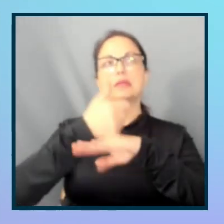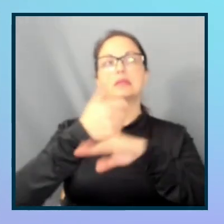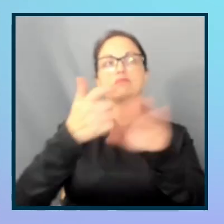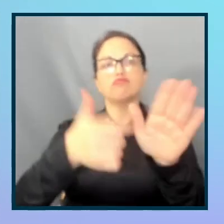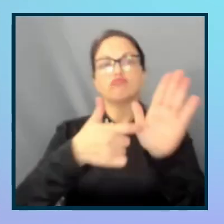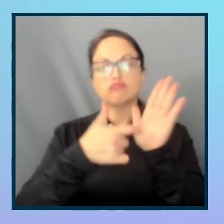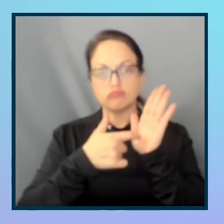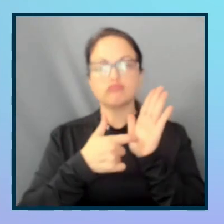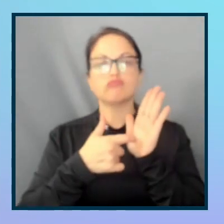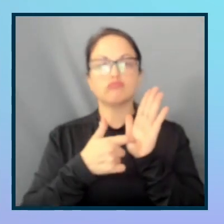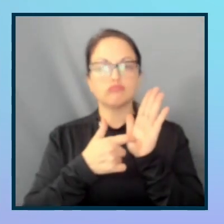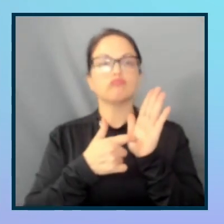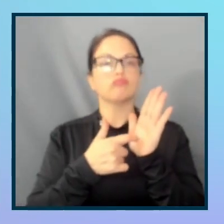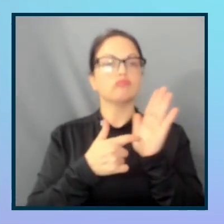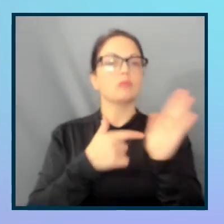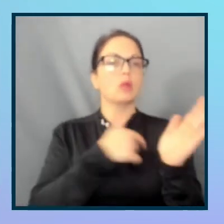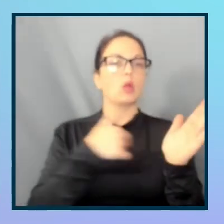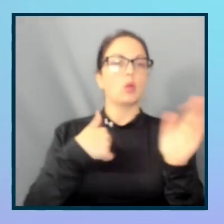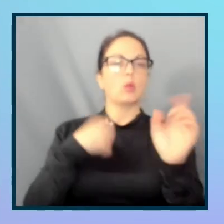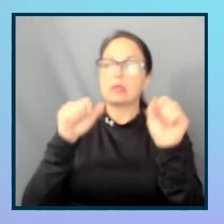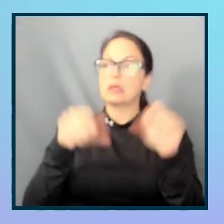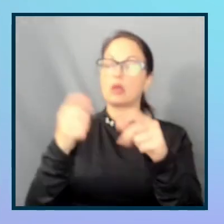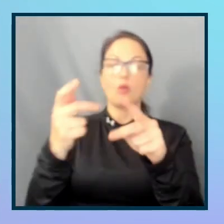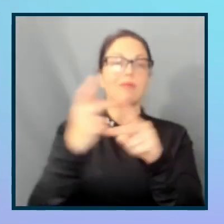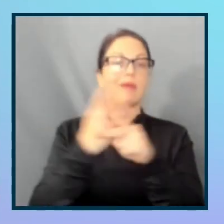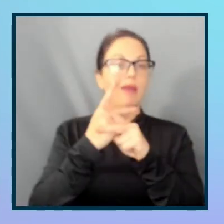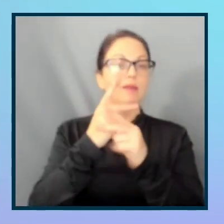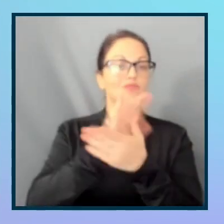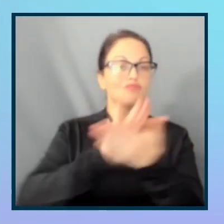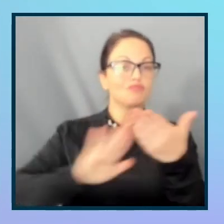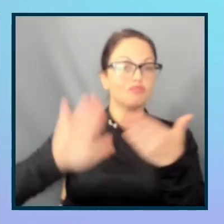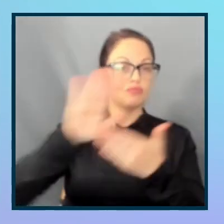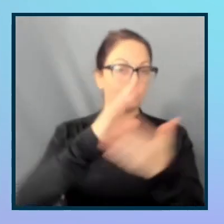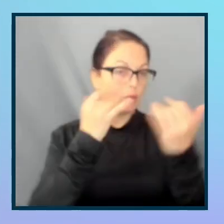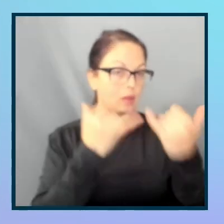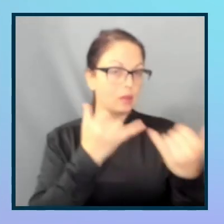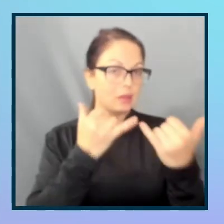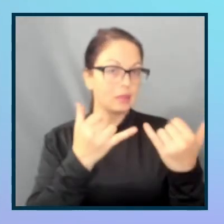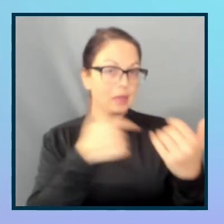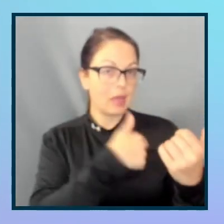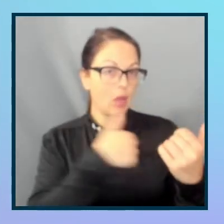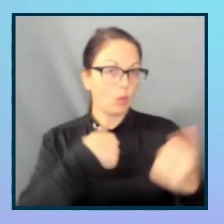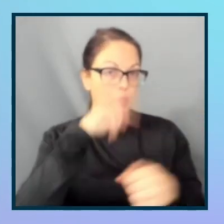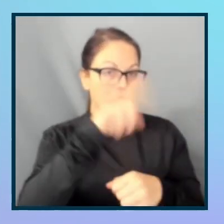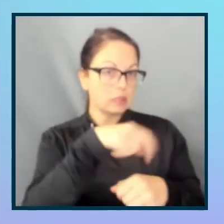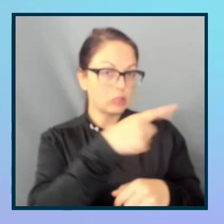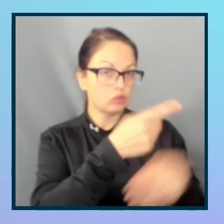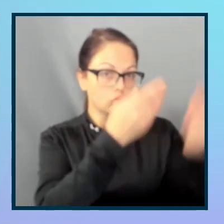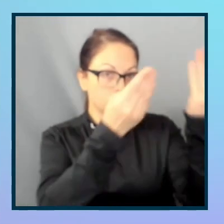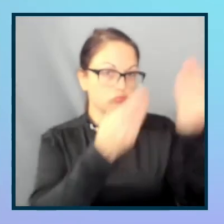we were able to go back to the universities and saying, "now we need you to start supplying us better educated students."